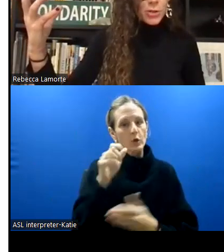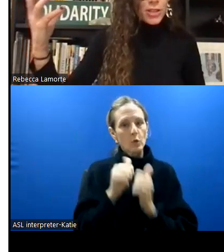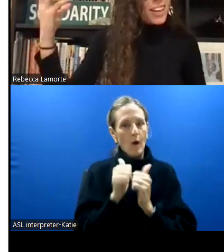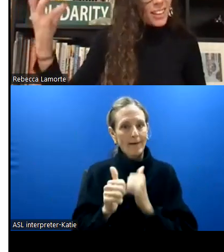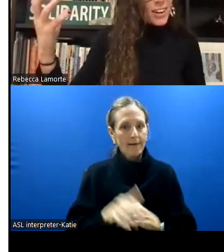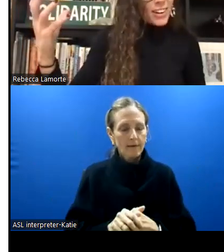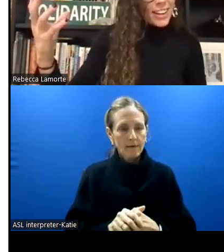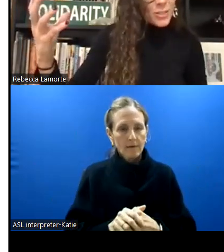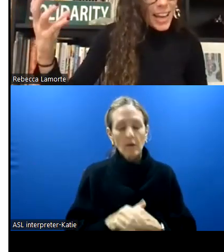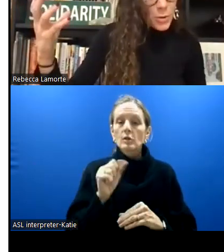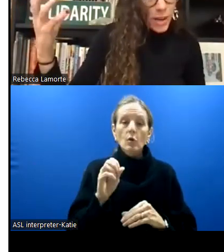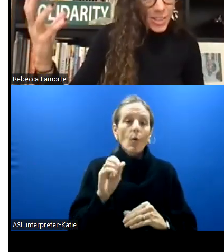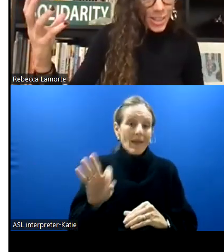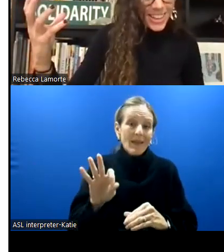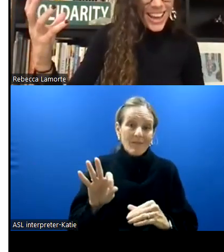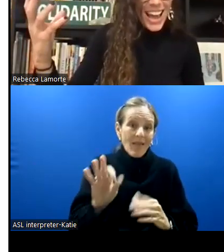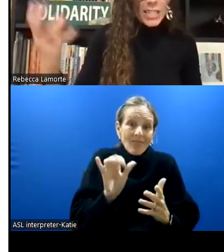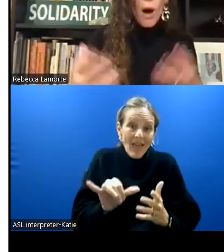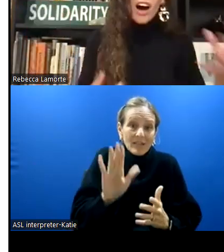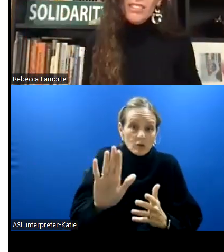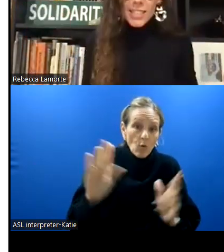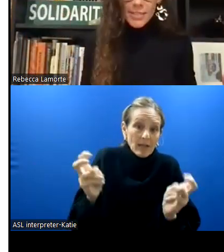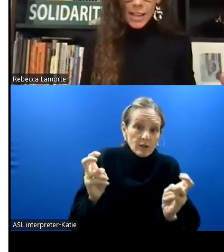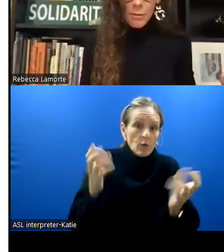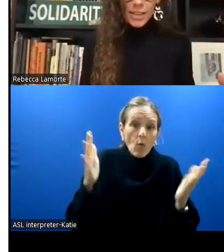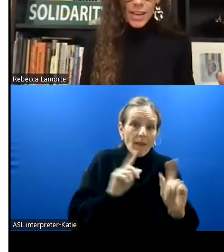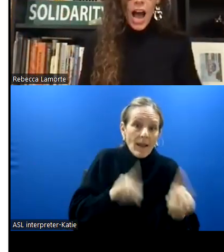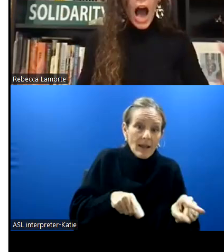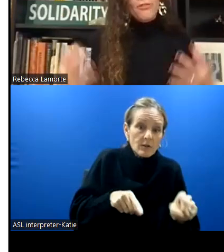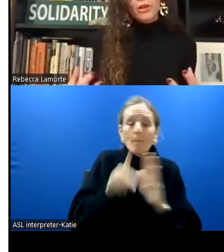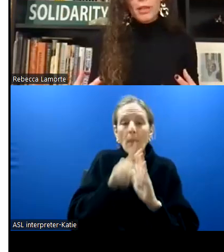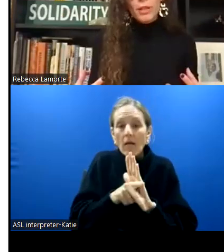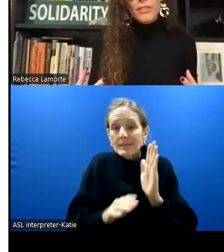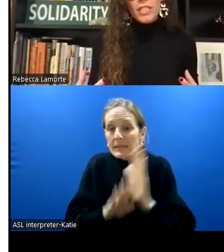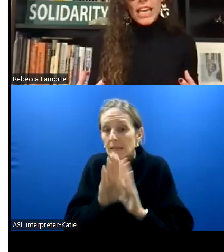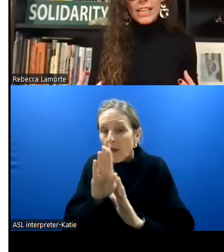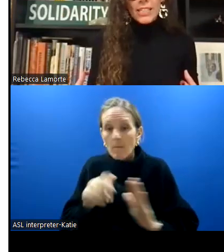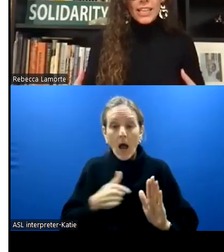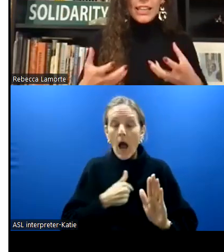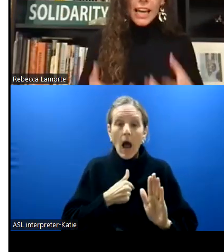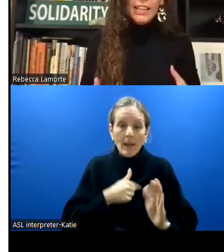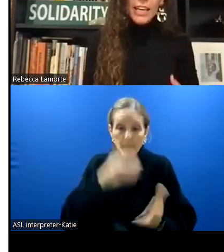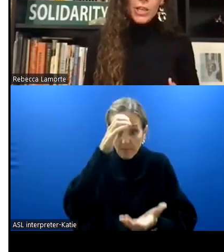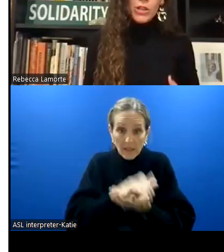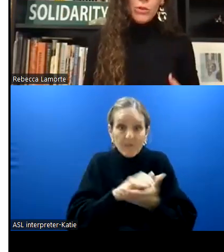then you already answered that question. It's policy development. I firmly believed as a candidate, letting the issues,